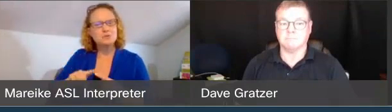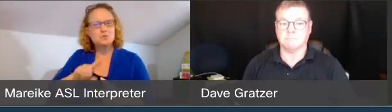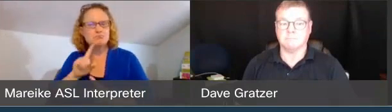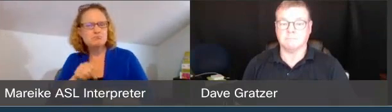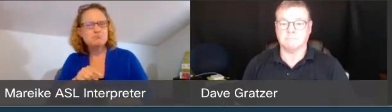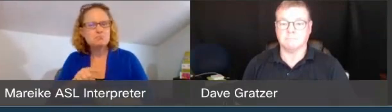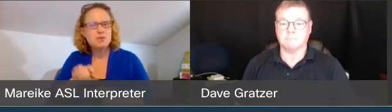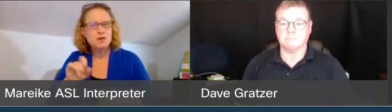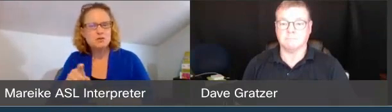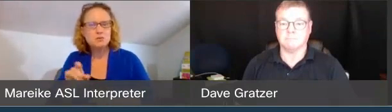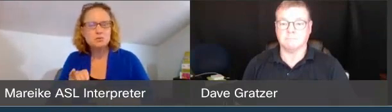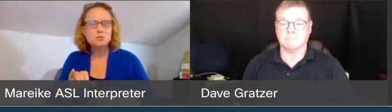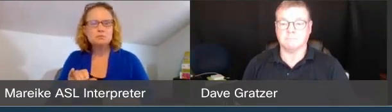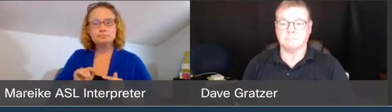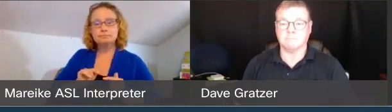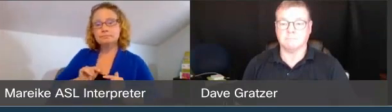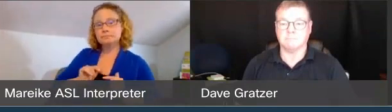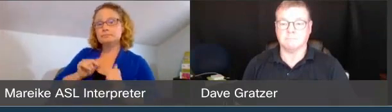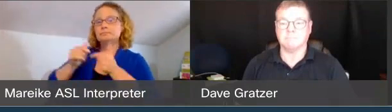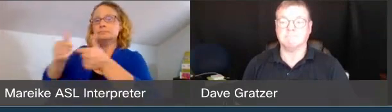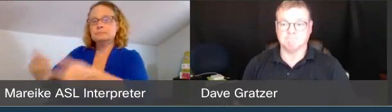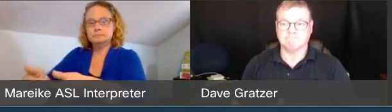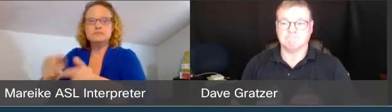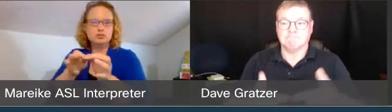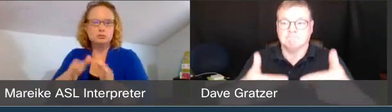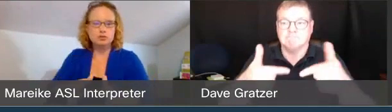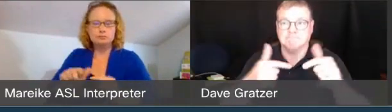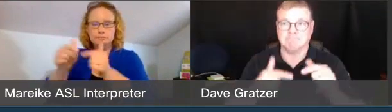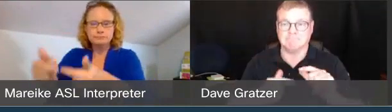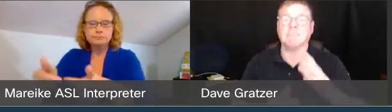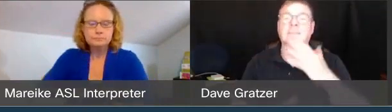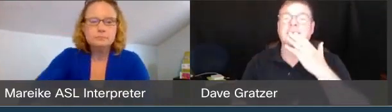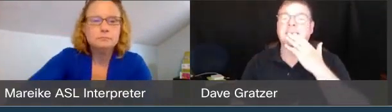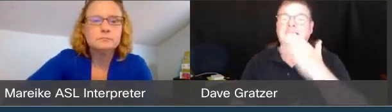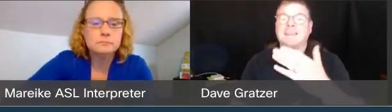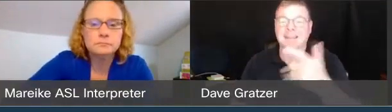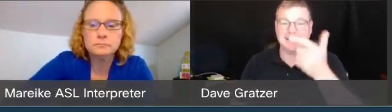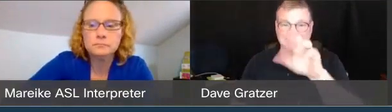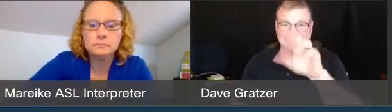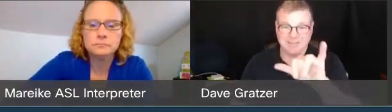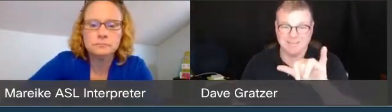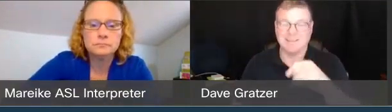about her experiences with her teams. - Yeah, thanks Gary. I will say just from